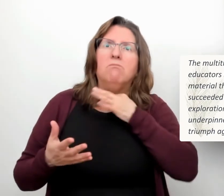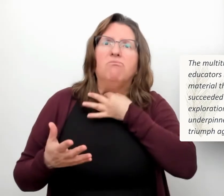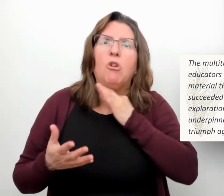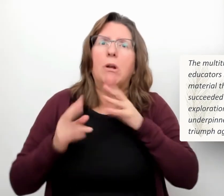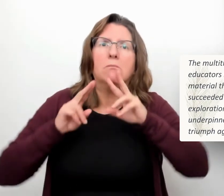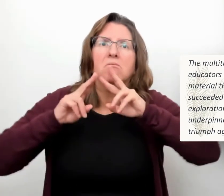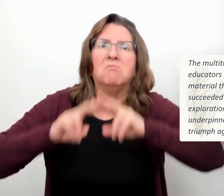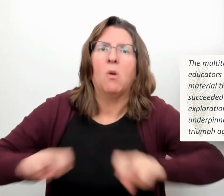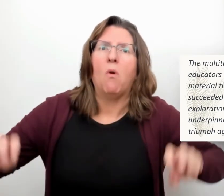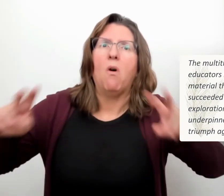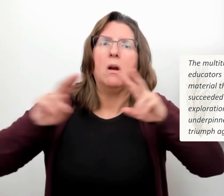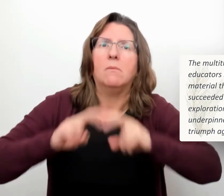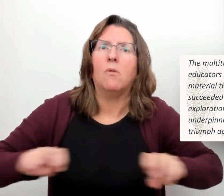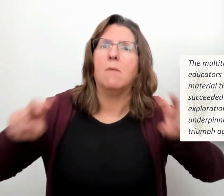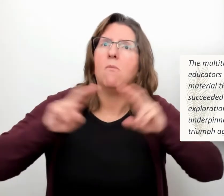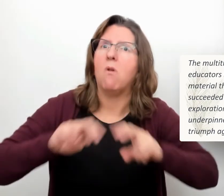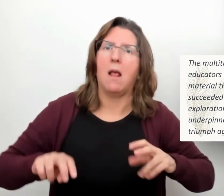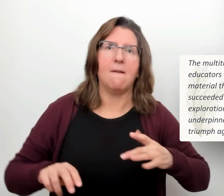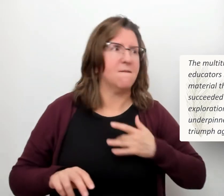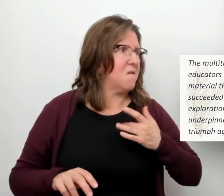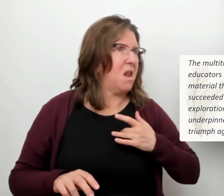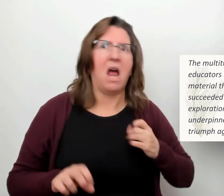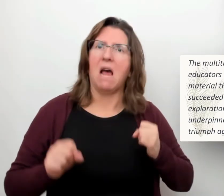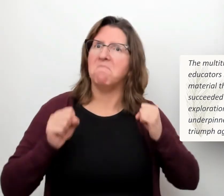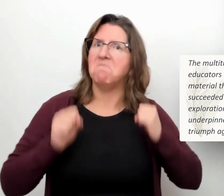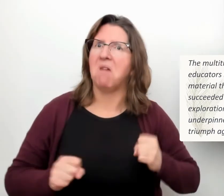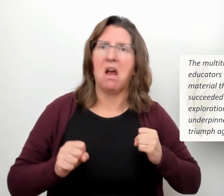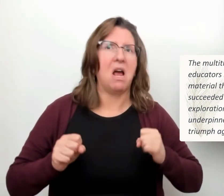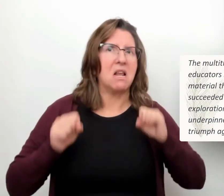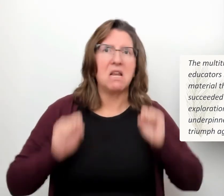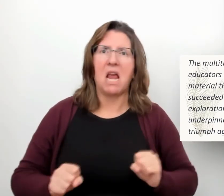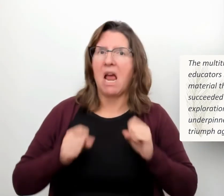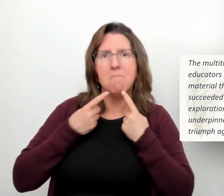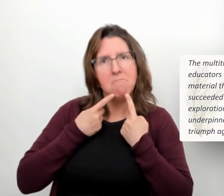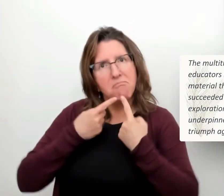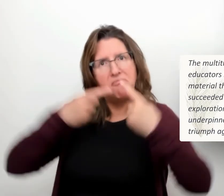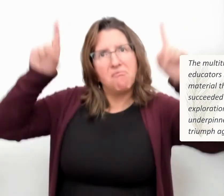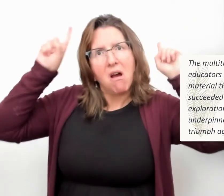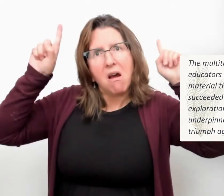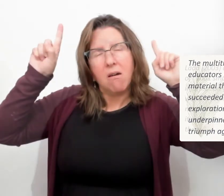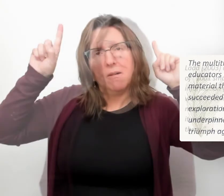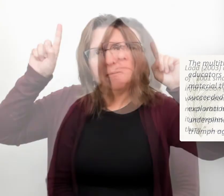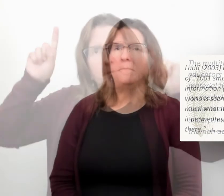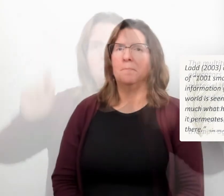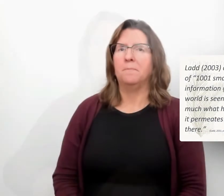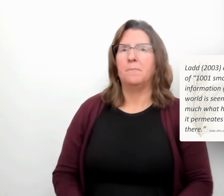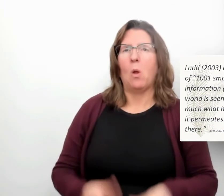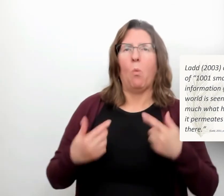As they learn . . . they will explore and discover how they can triumph despite the odds.